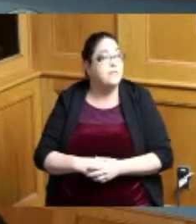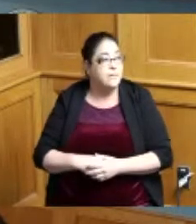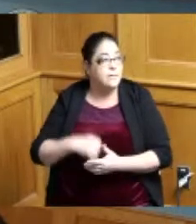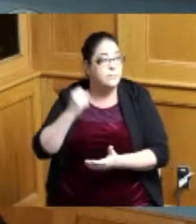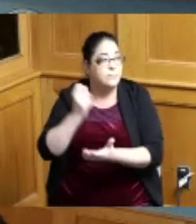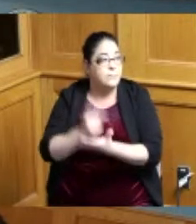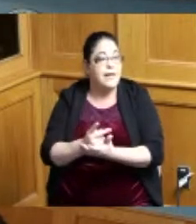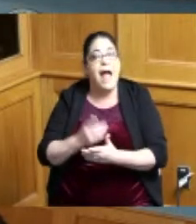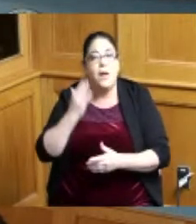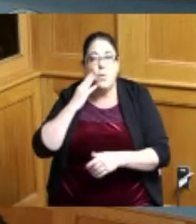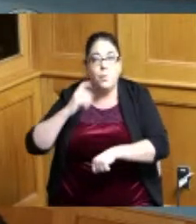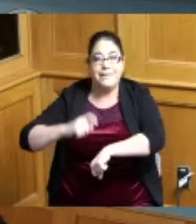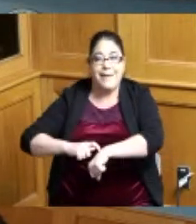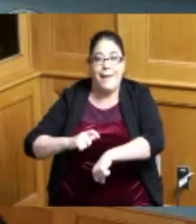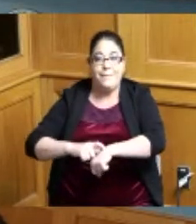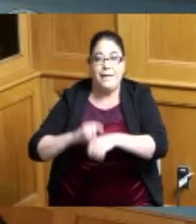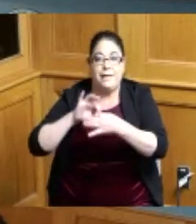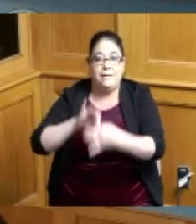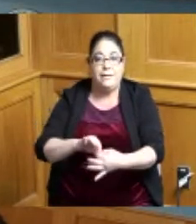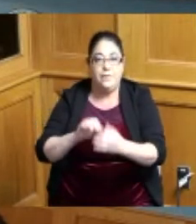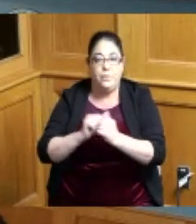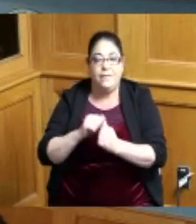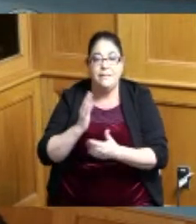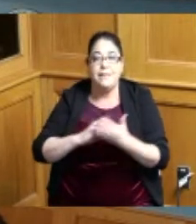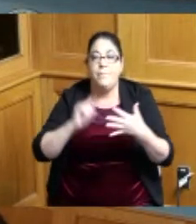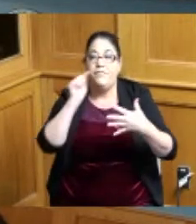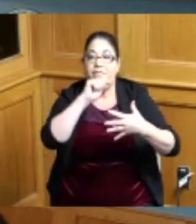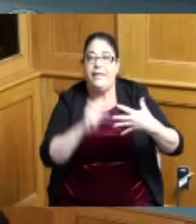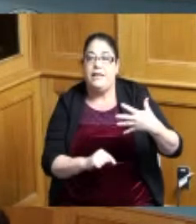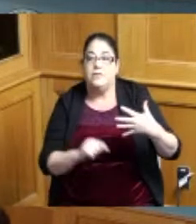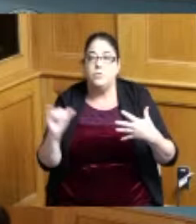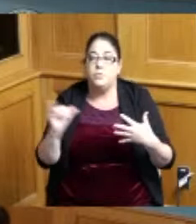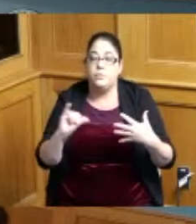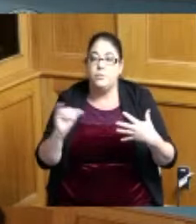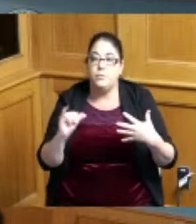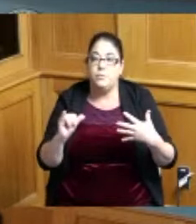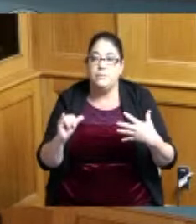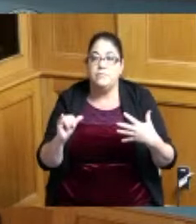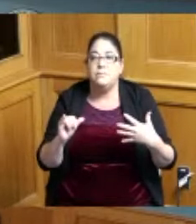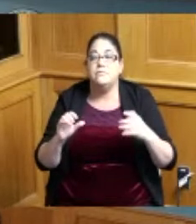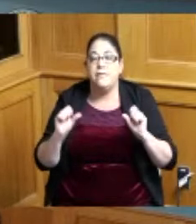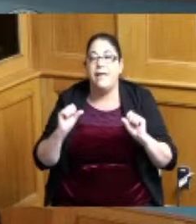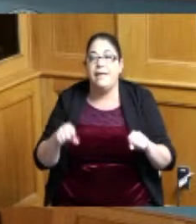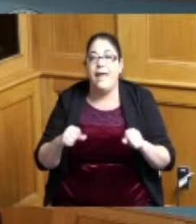timing urgency associated with some of these items so they can get filed with the state